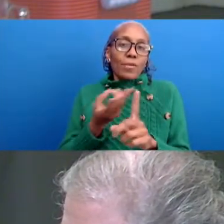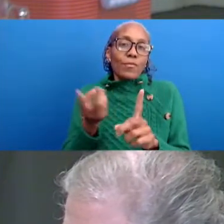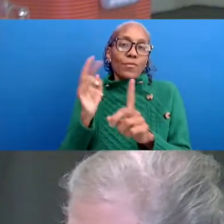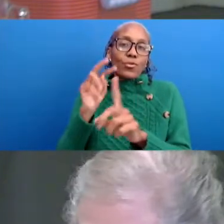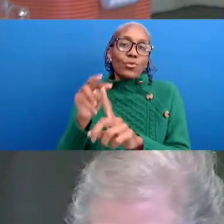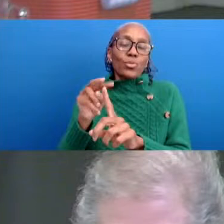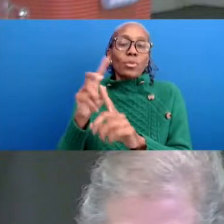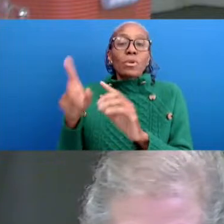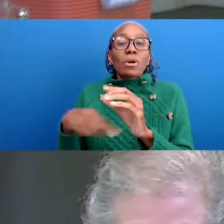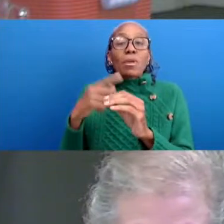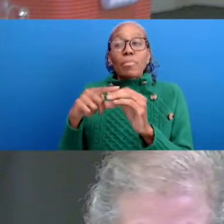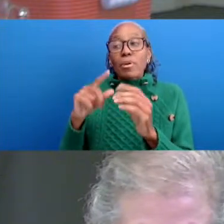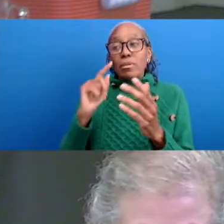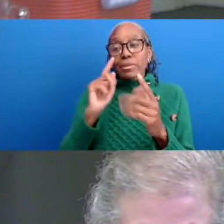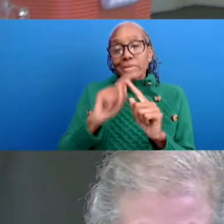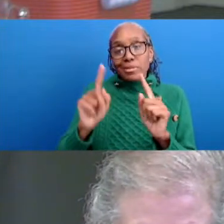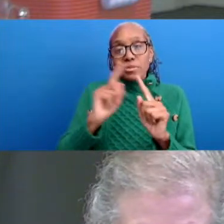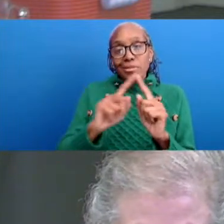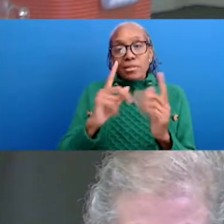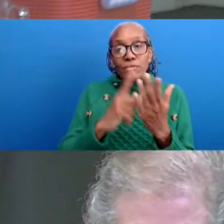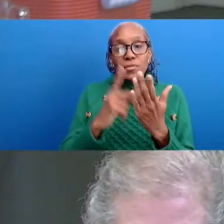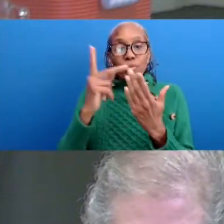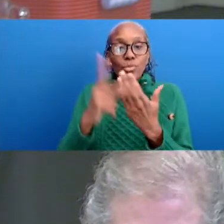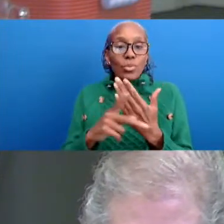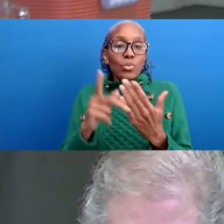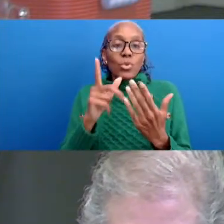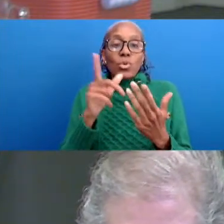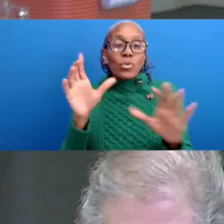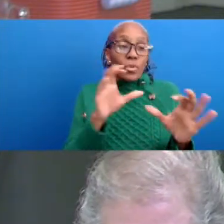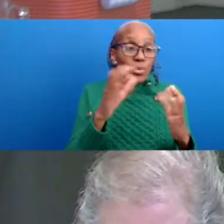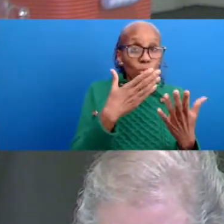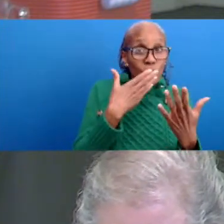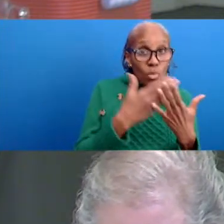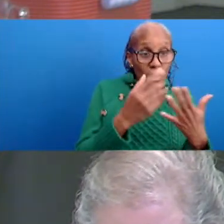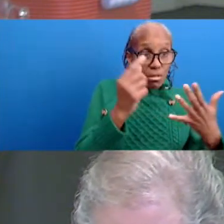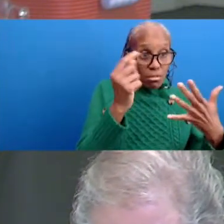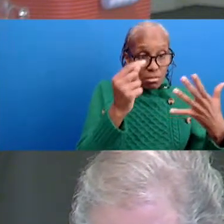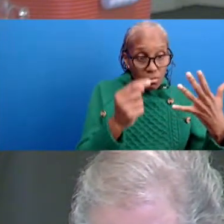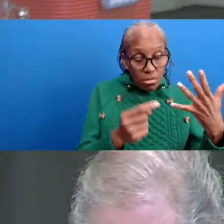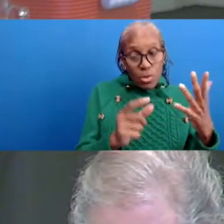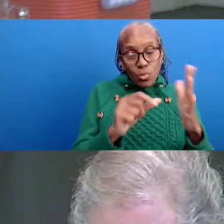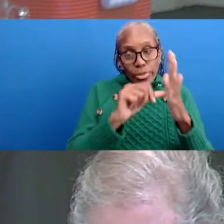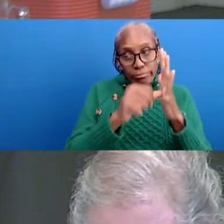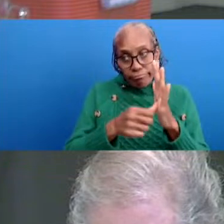THAT'S ABSOLUTELY CRITICAL FROM